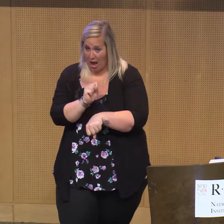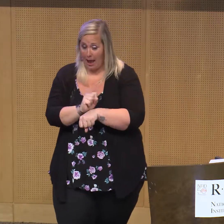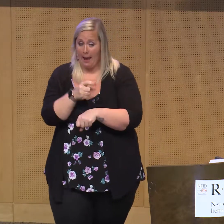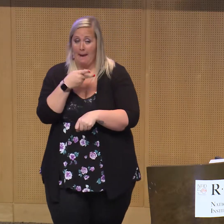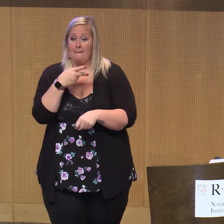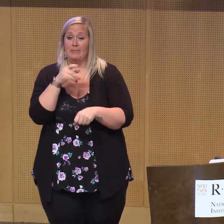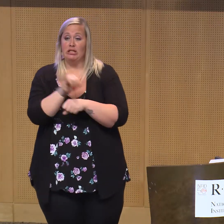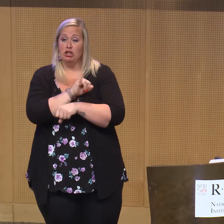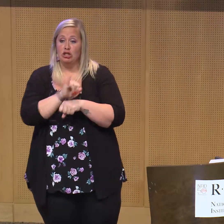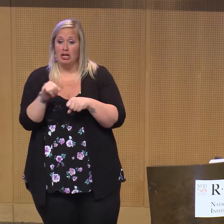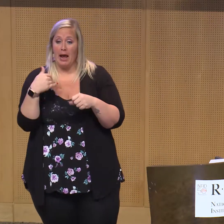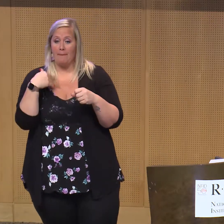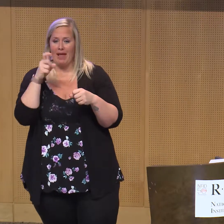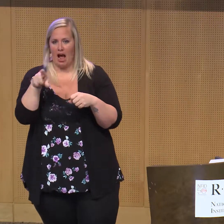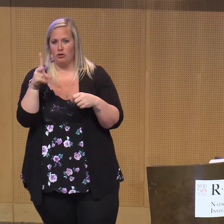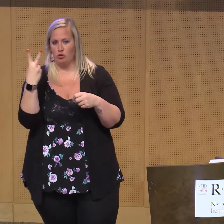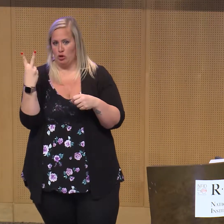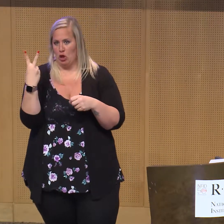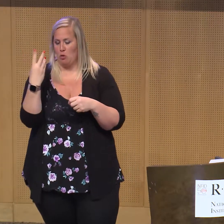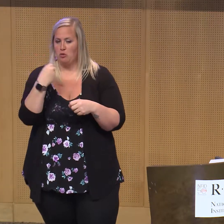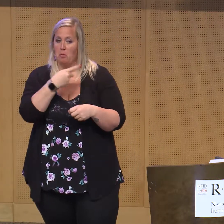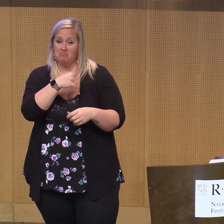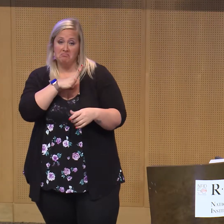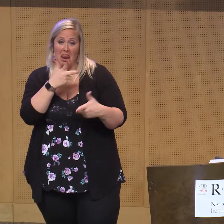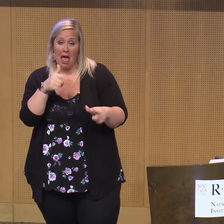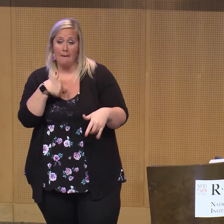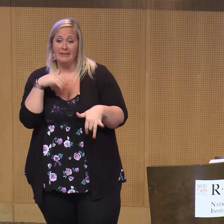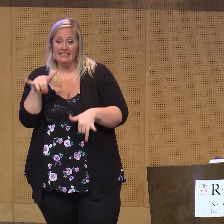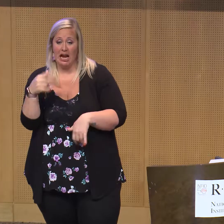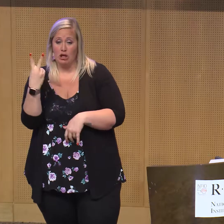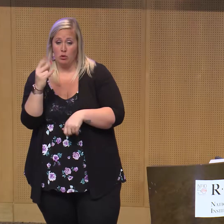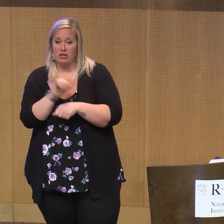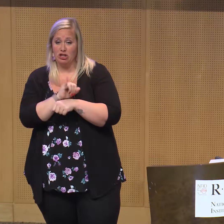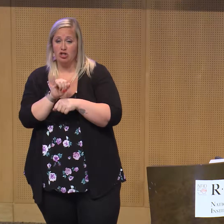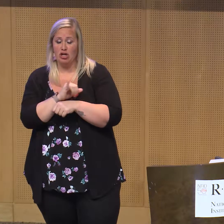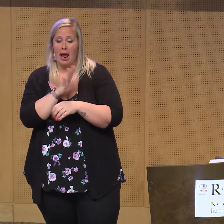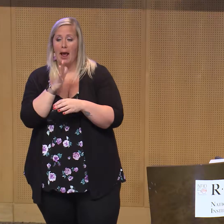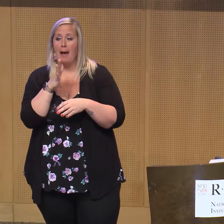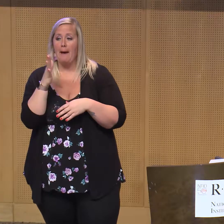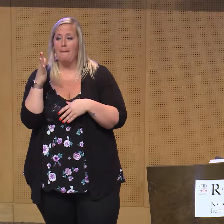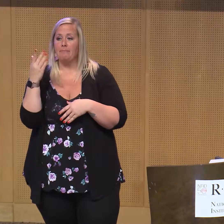I ended up getting the job. I was afforded two block internships there...